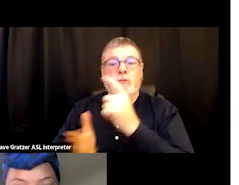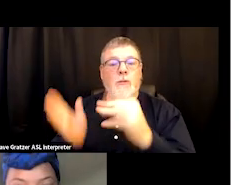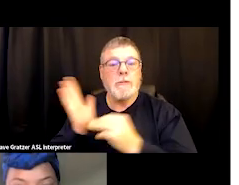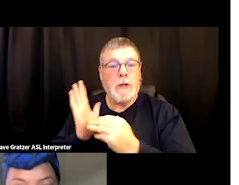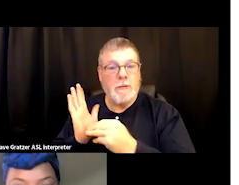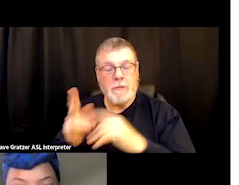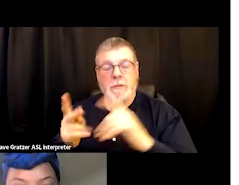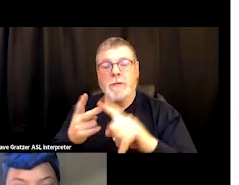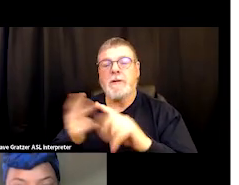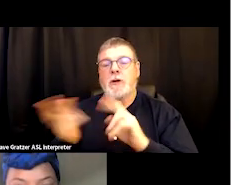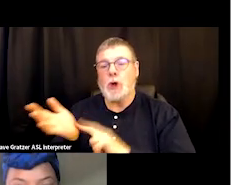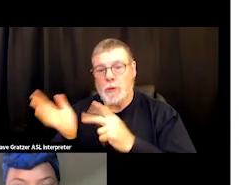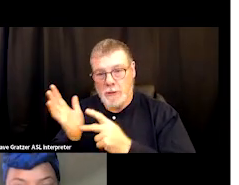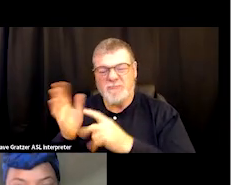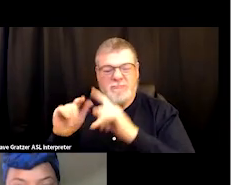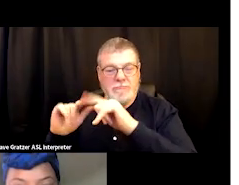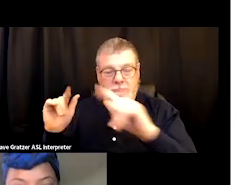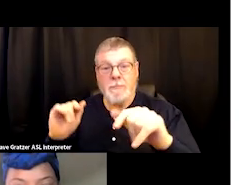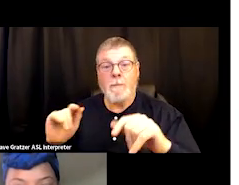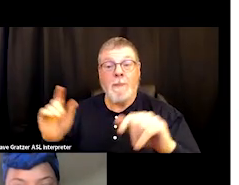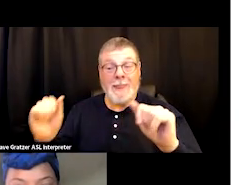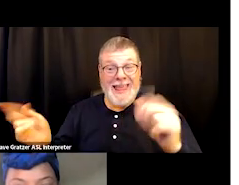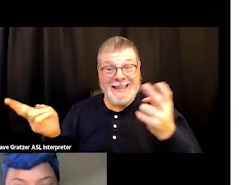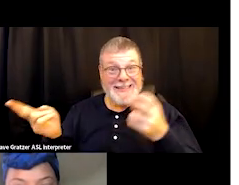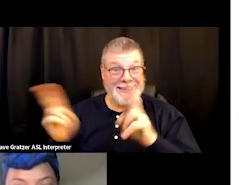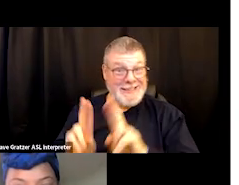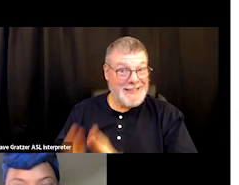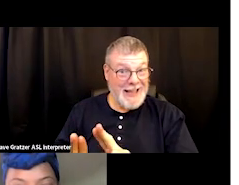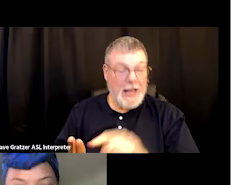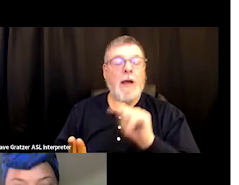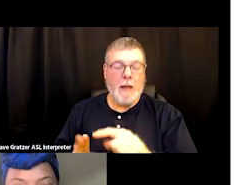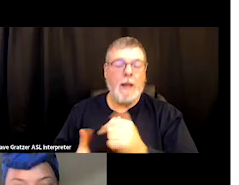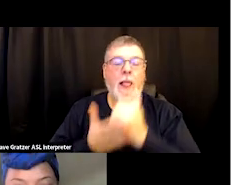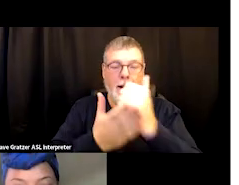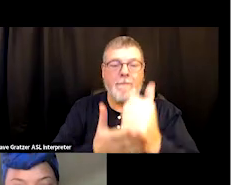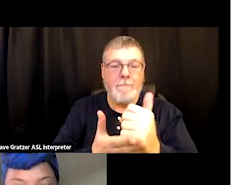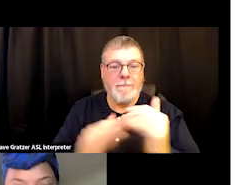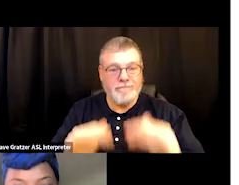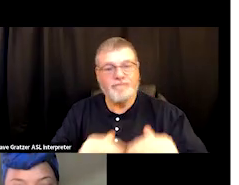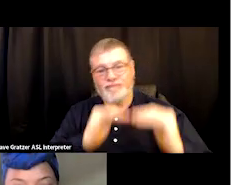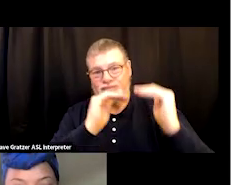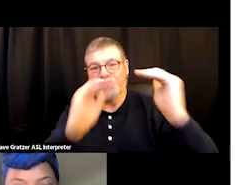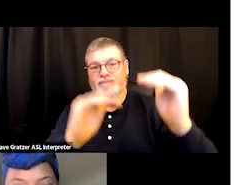or other acceptable medical source to co-sign the MSR, that's helpful 'cause it kind of elevates the MSR